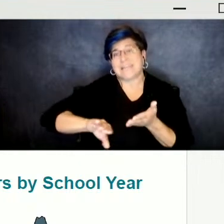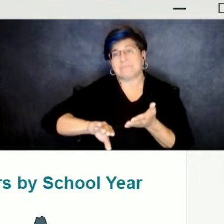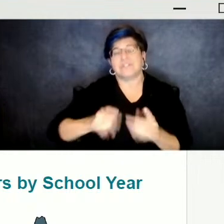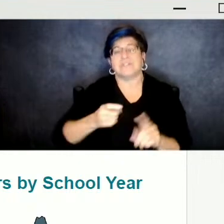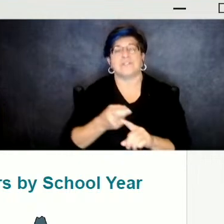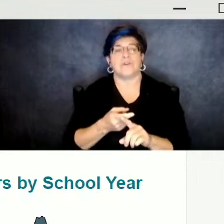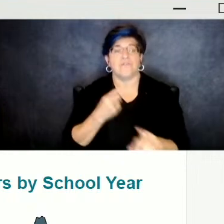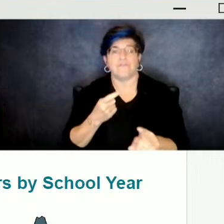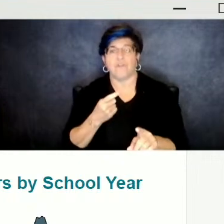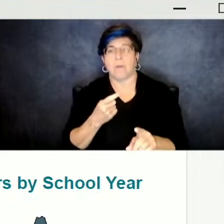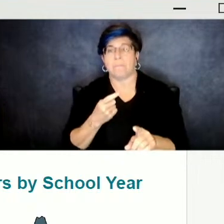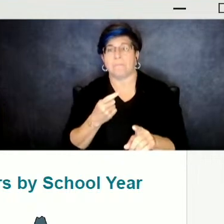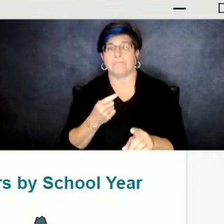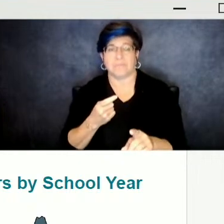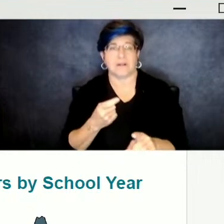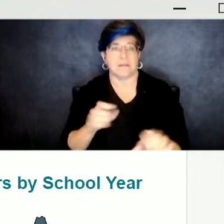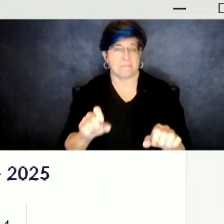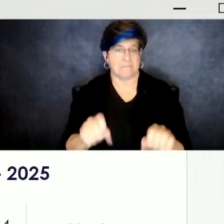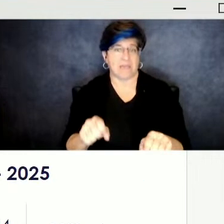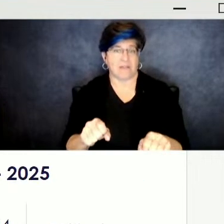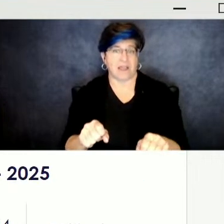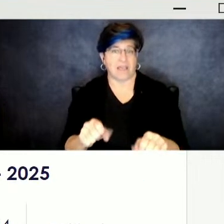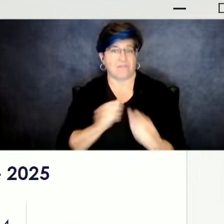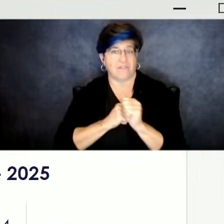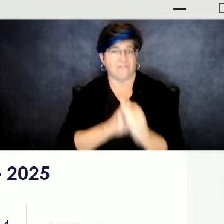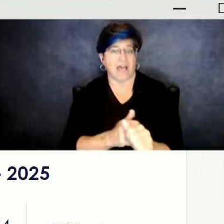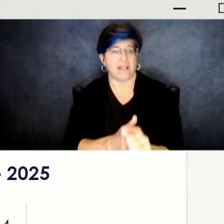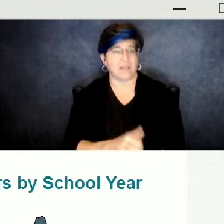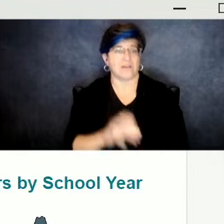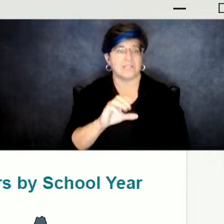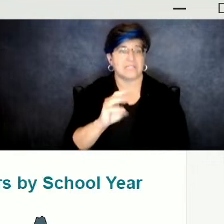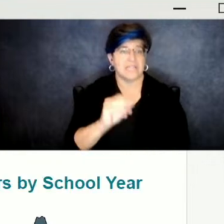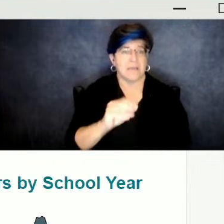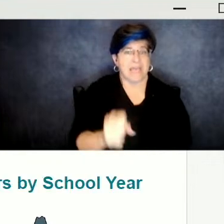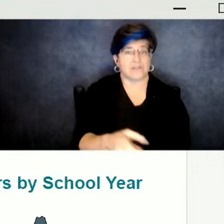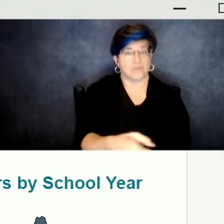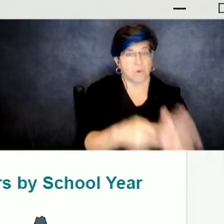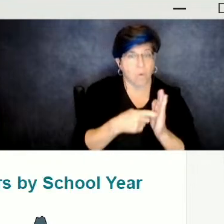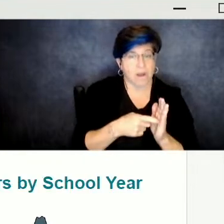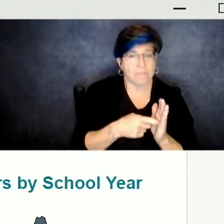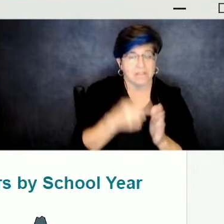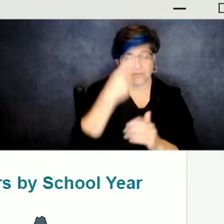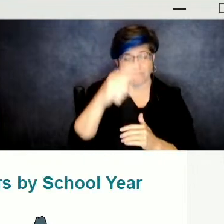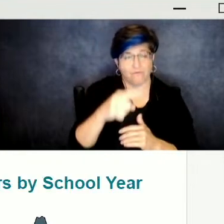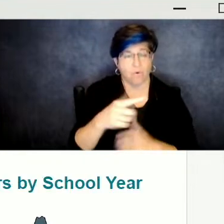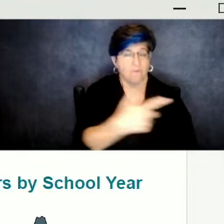NUMBER OF FAMILIES WHO ARE